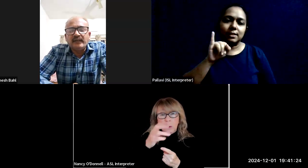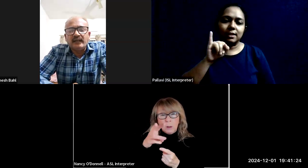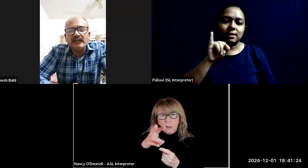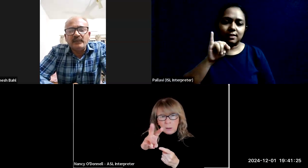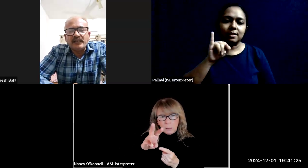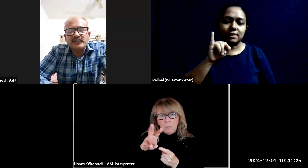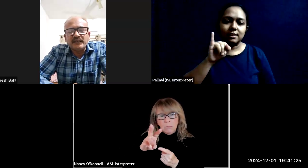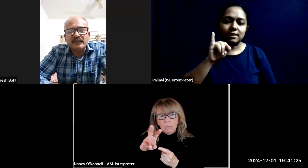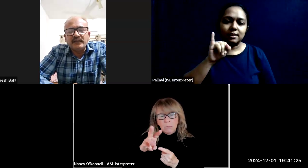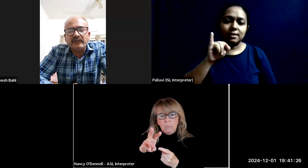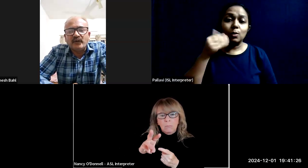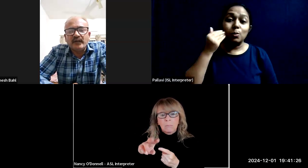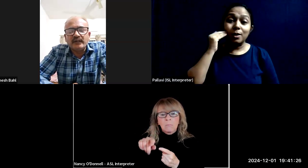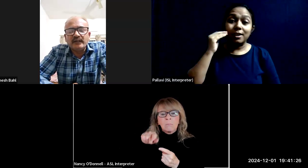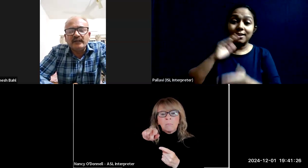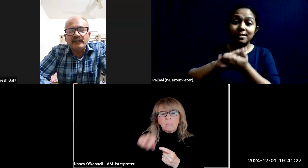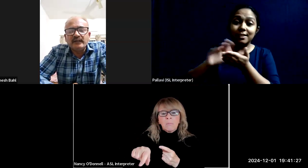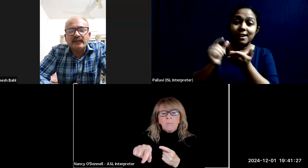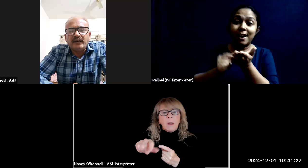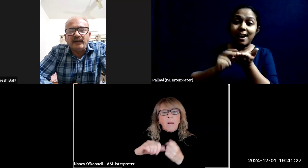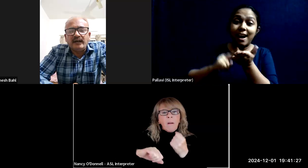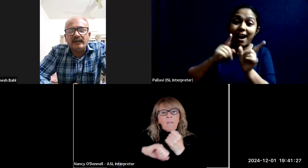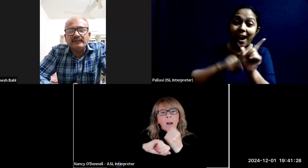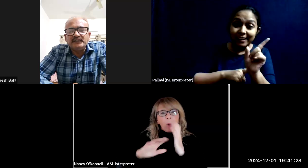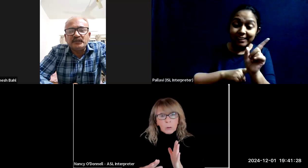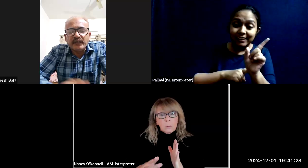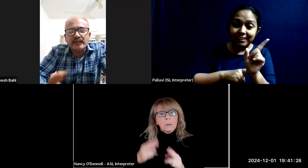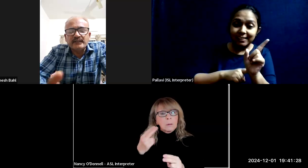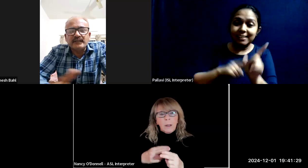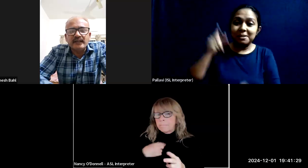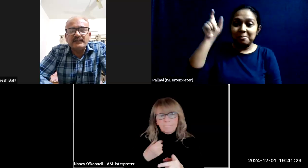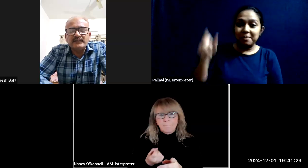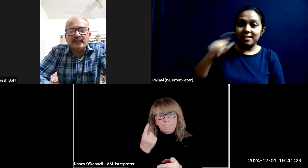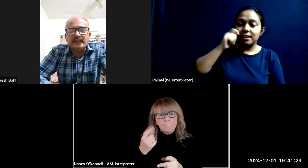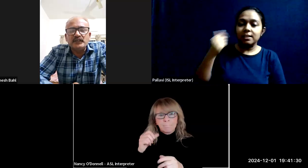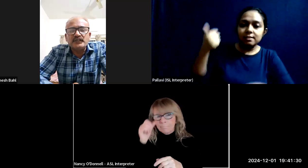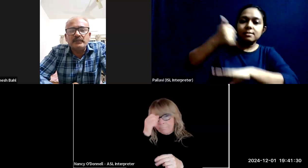when Hunny Bhagchandani, the founder, during his studies internship